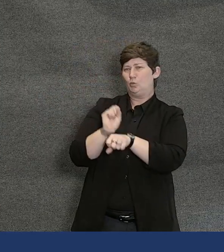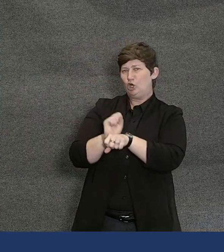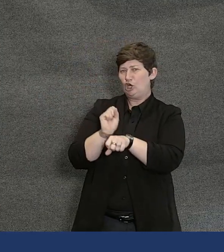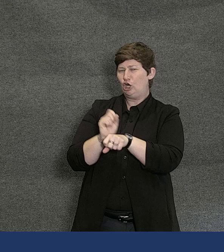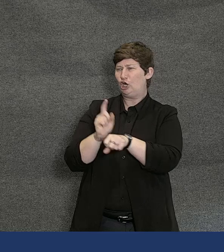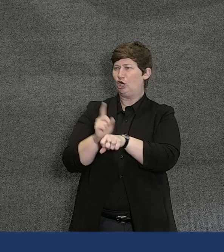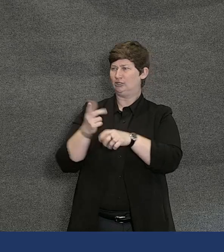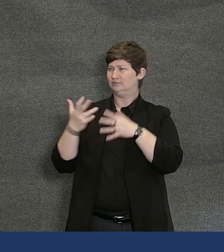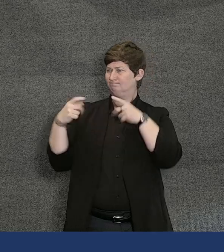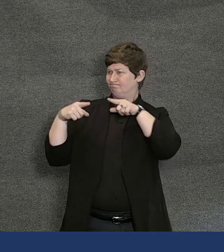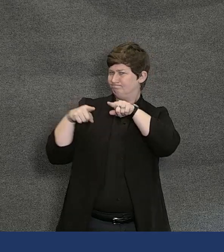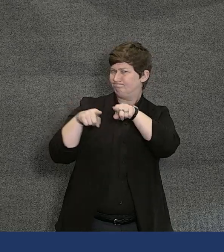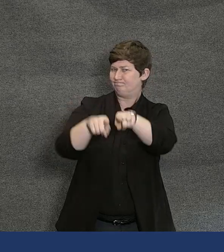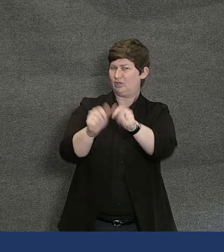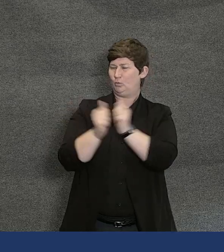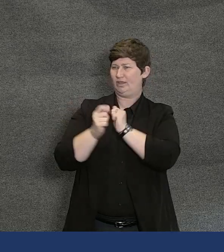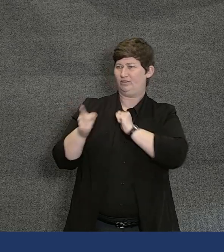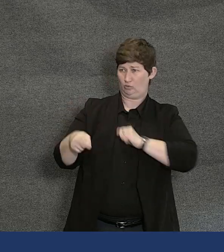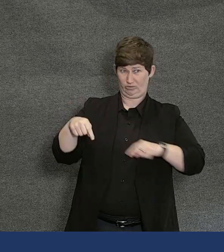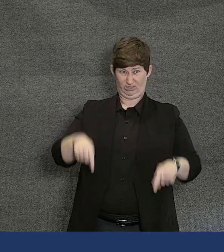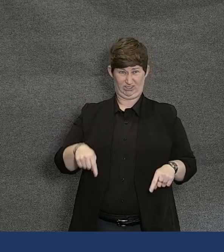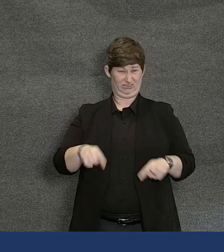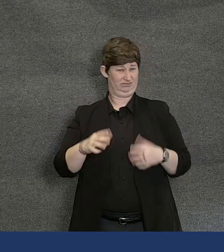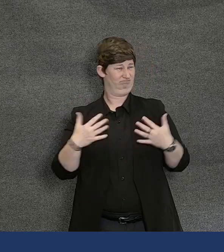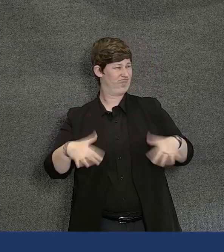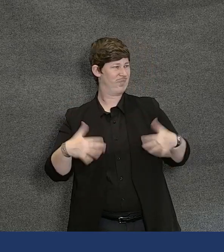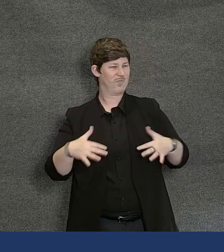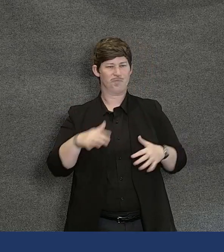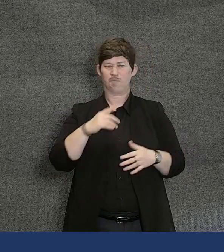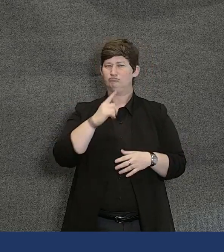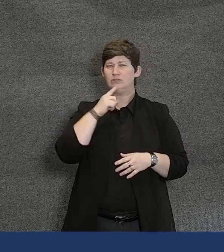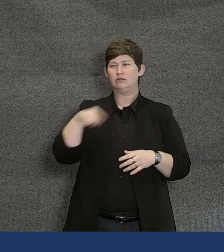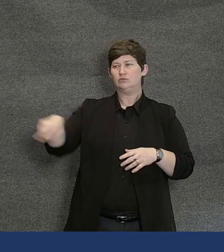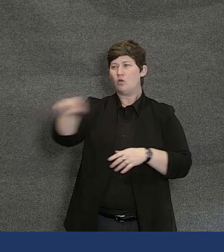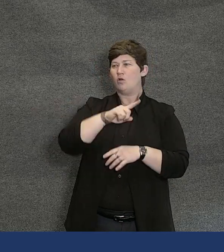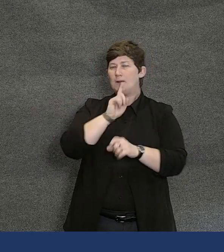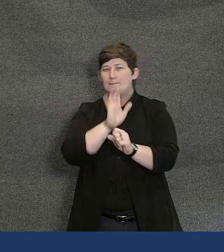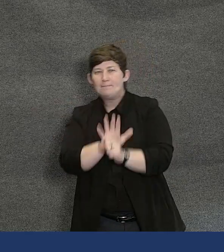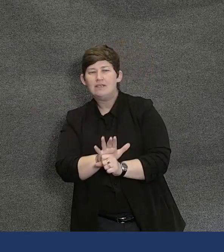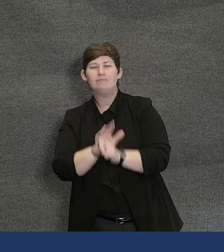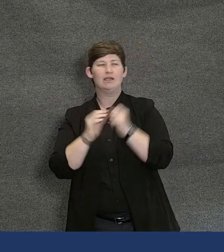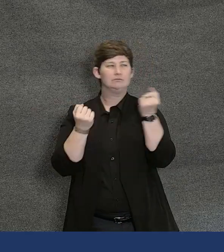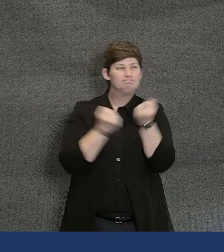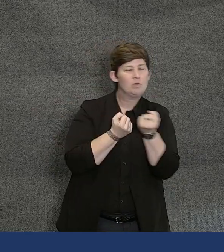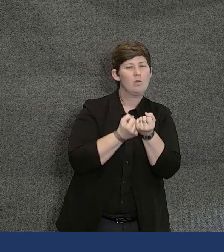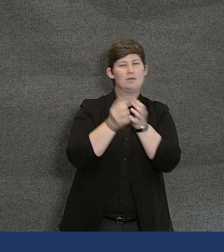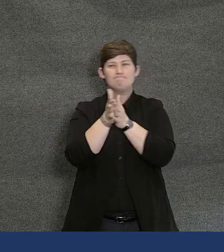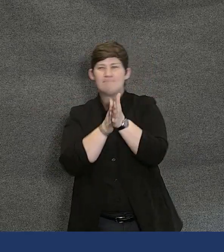amazing the commitment, the passion that people have to try to make the world a better place,